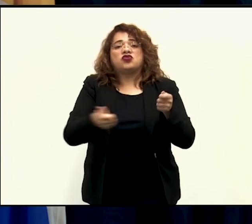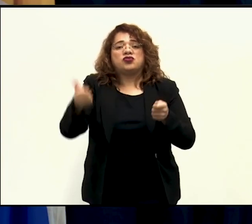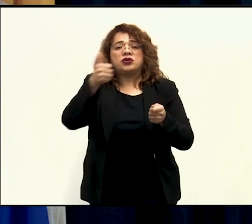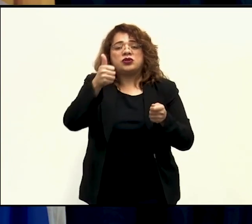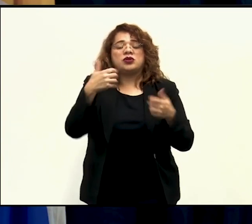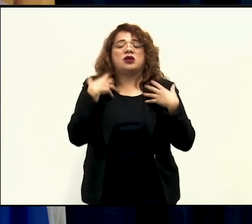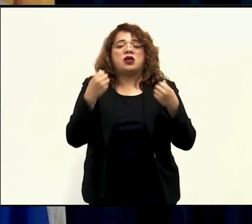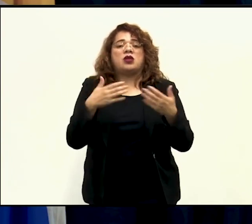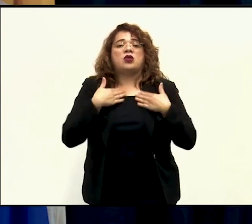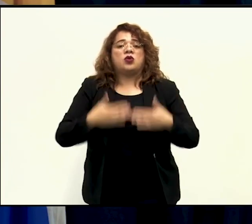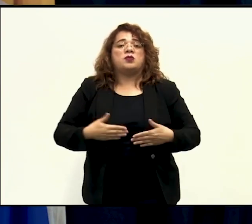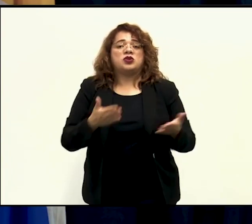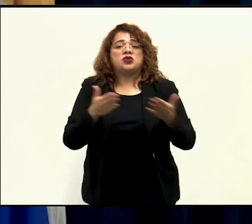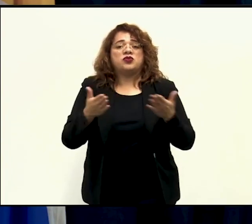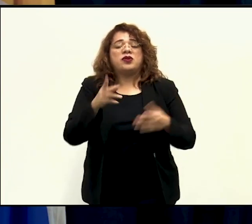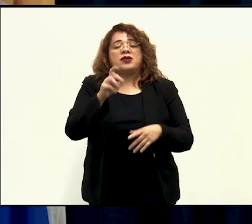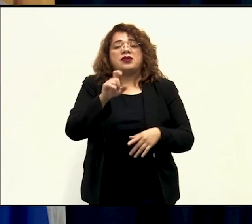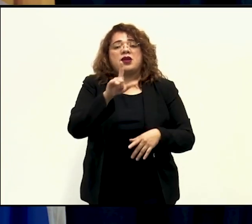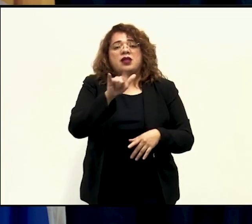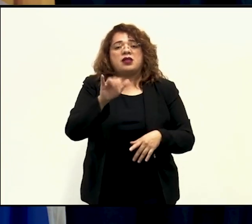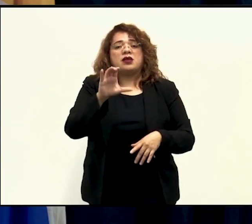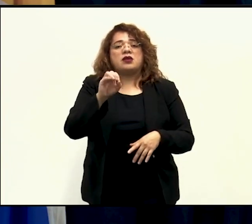Thanks again for joining us.